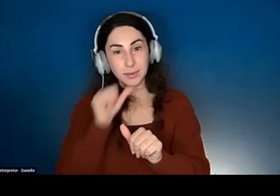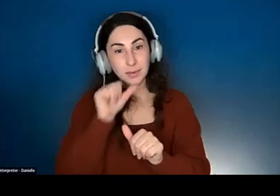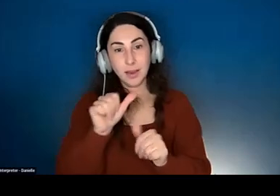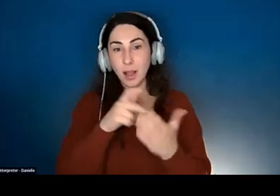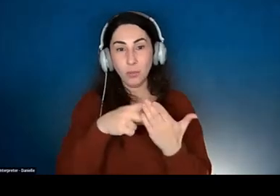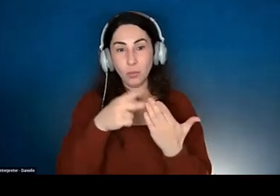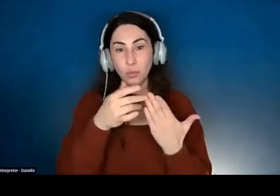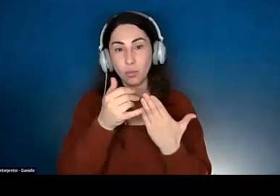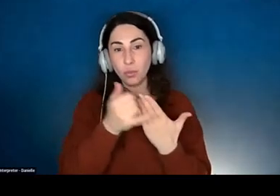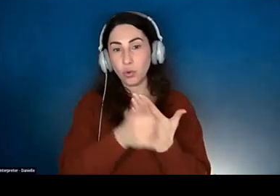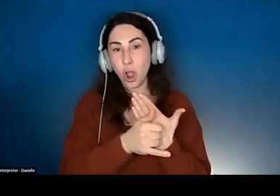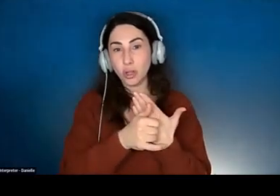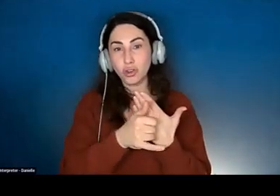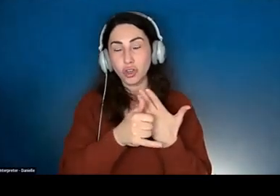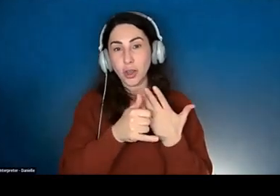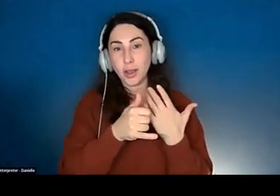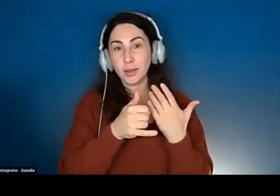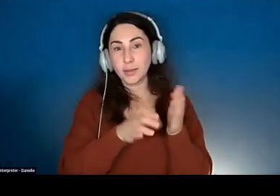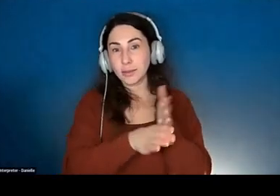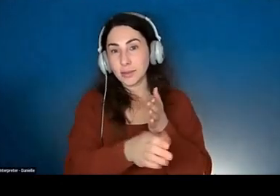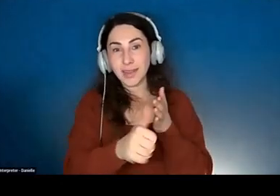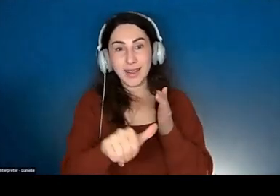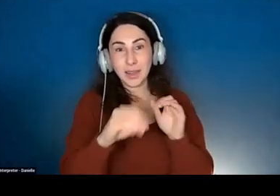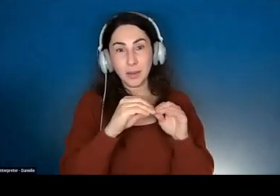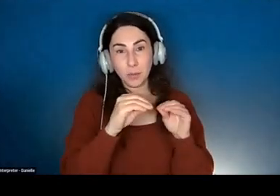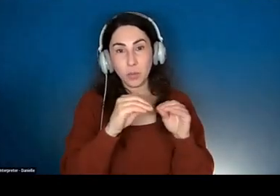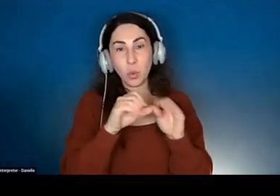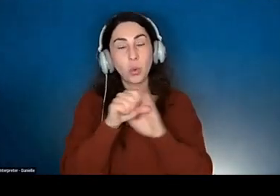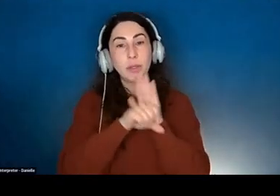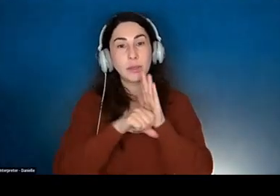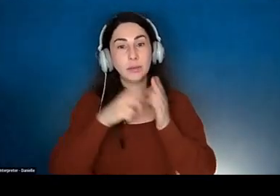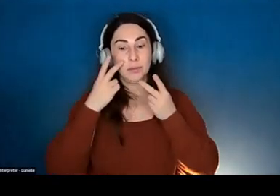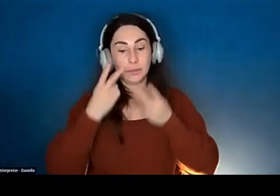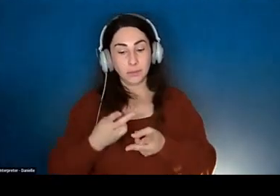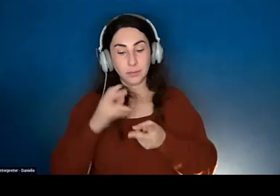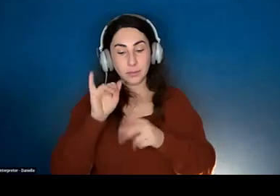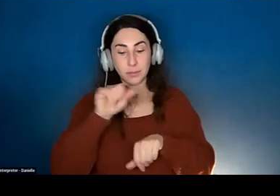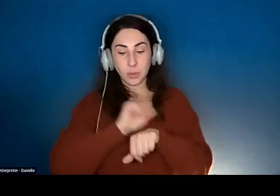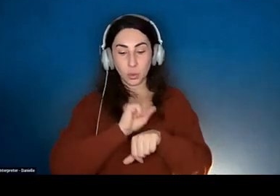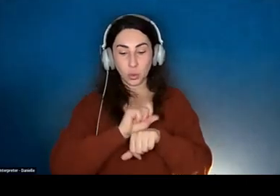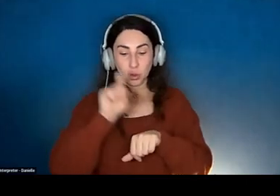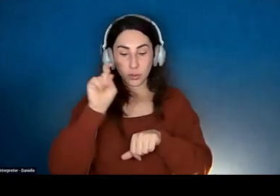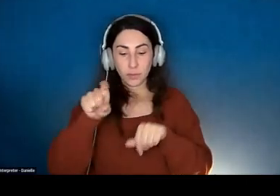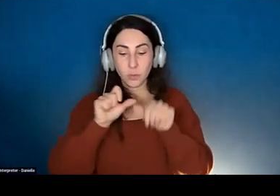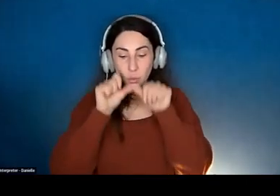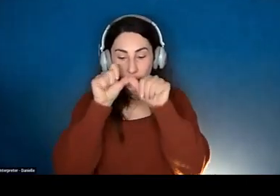our state realized we needed to continue this work. It cannot just be project -based. This is foundational